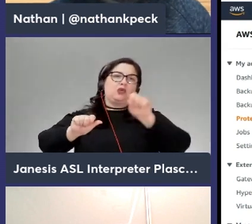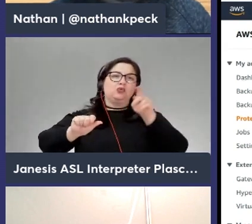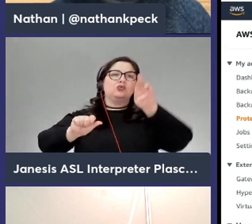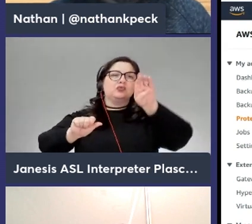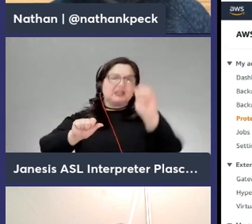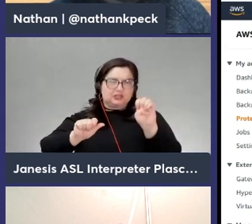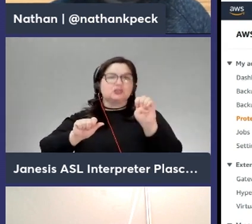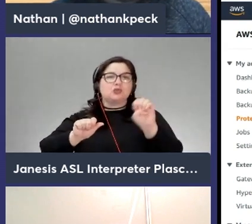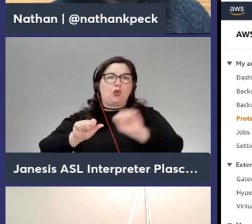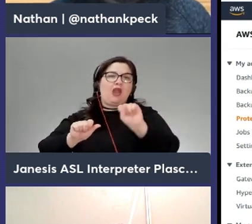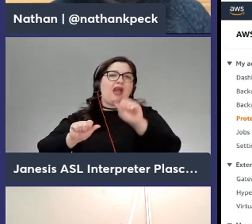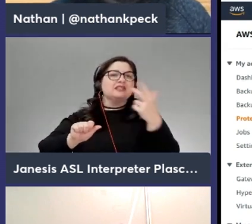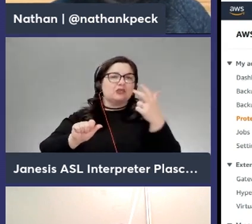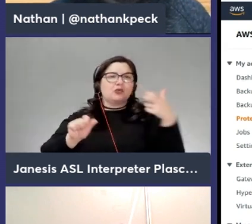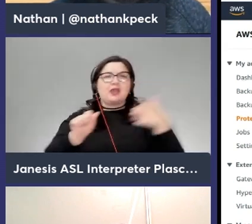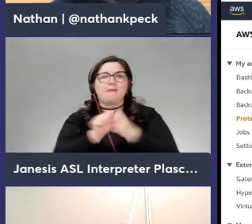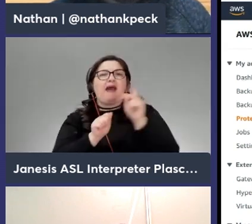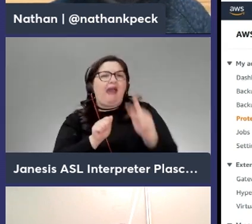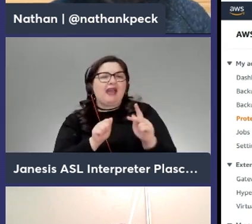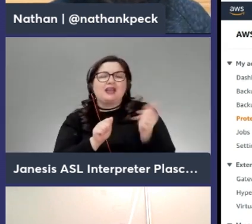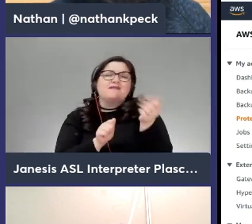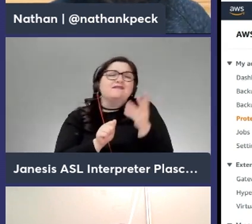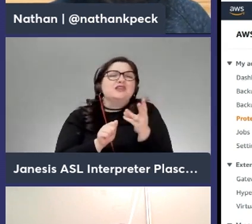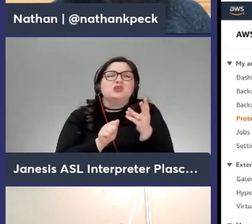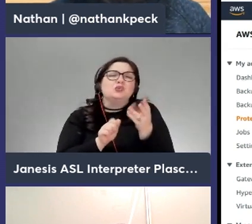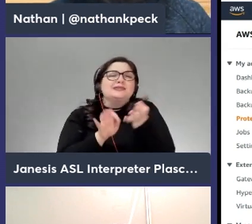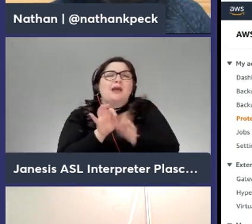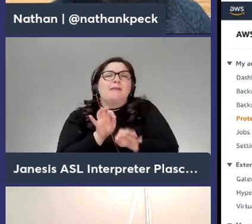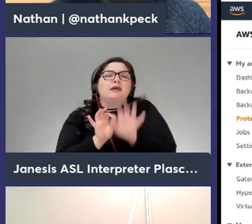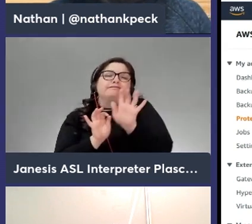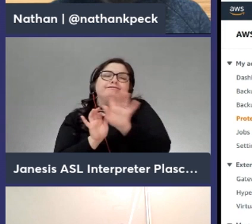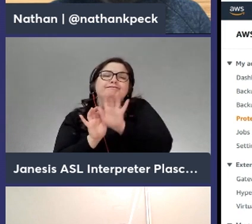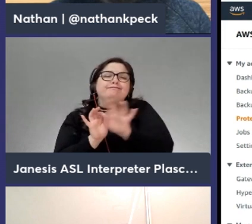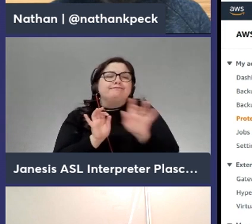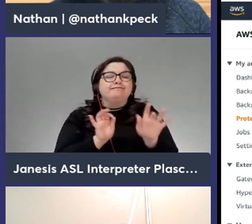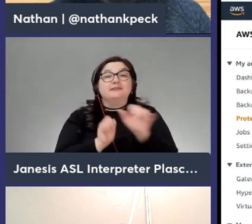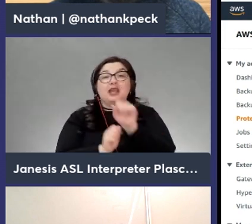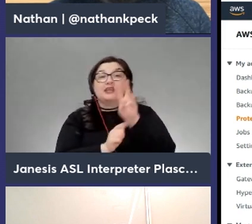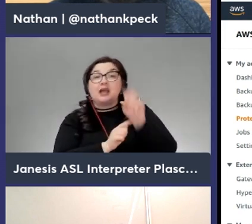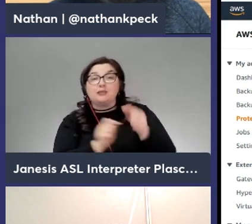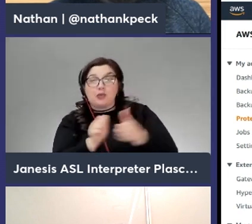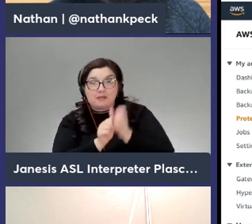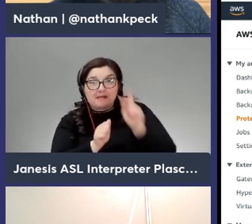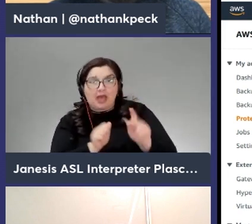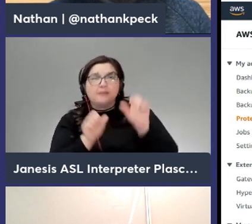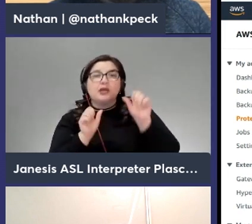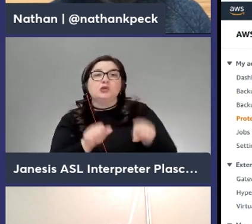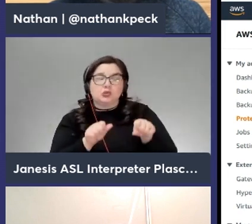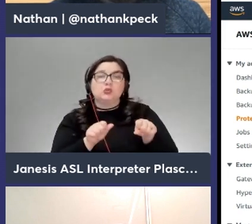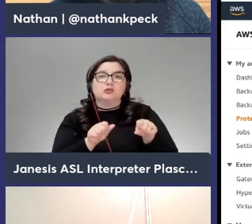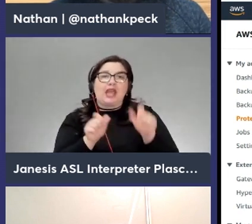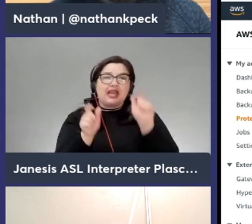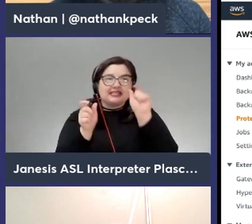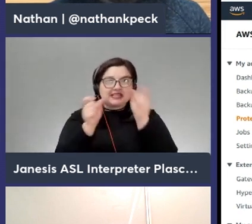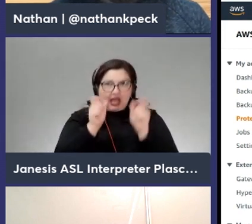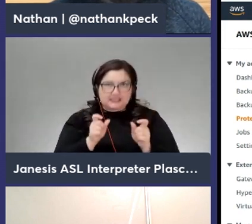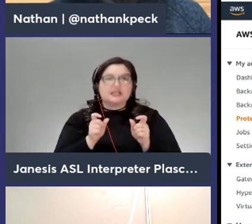with a few simple clicks and AWS Backup also allows you to customize some parameters during restore.